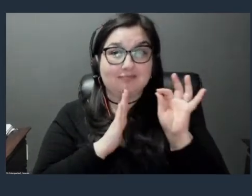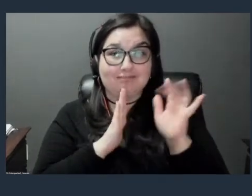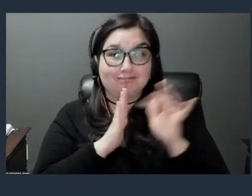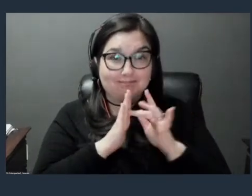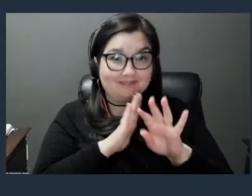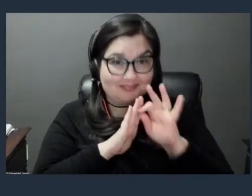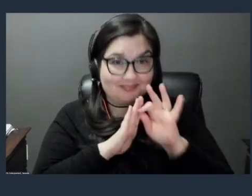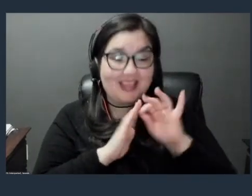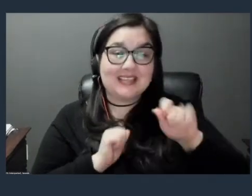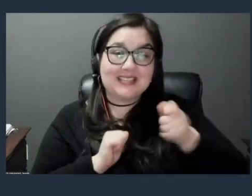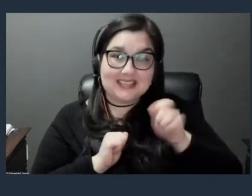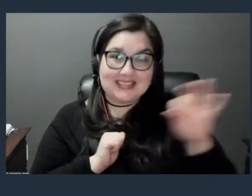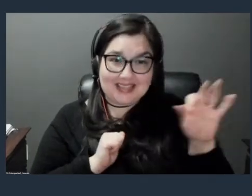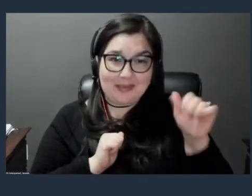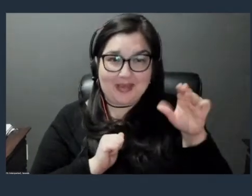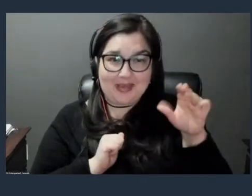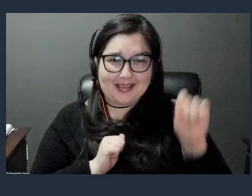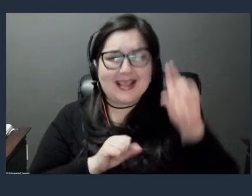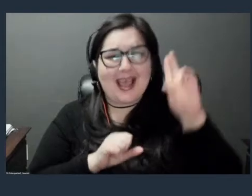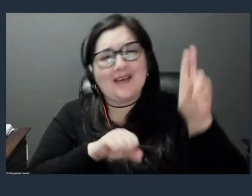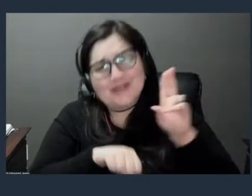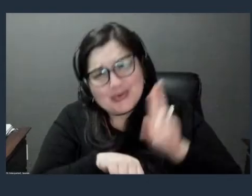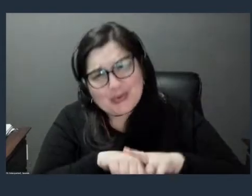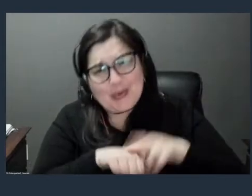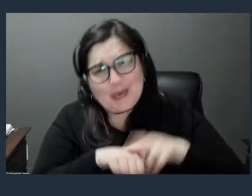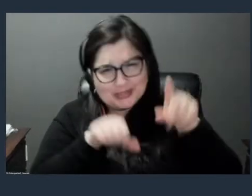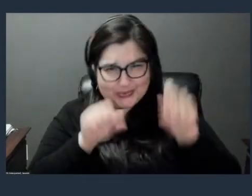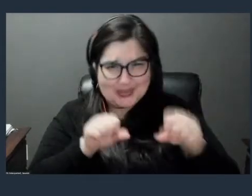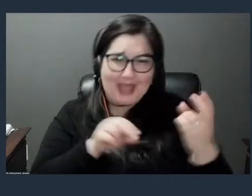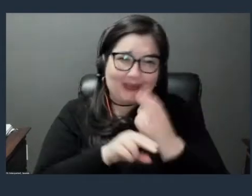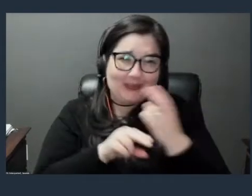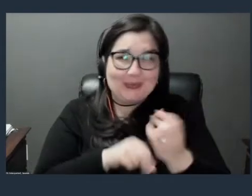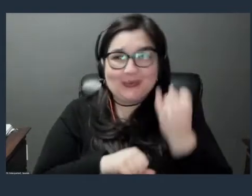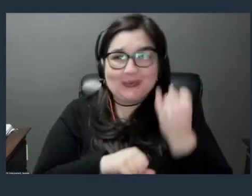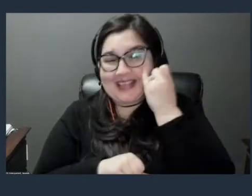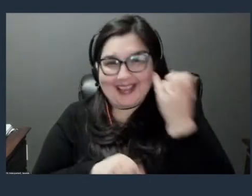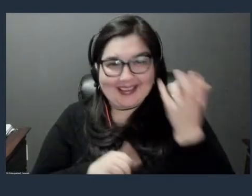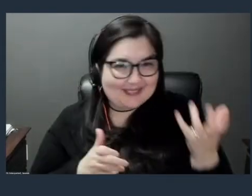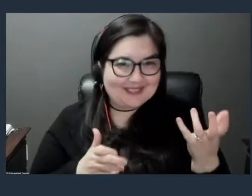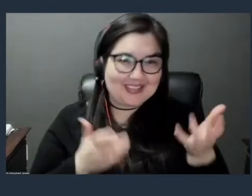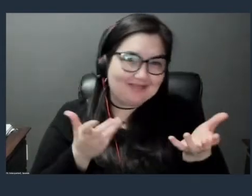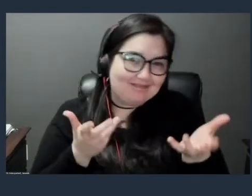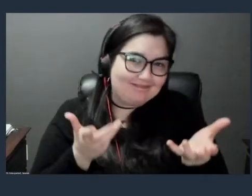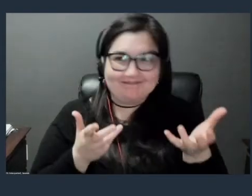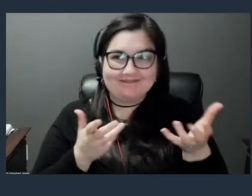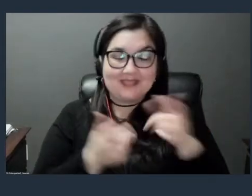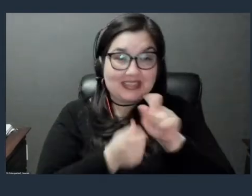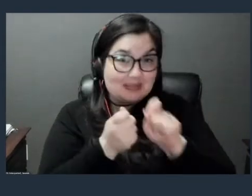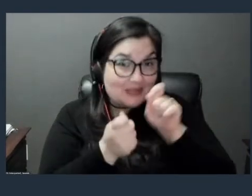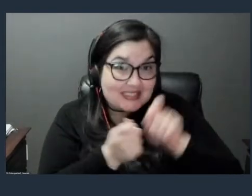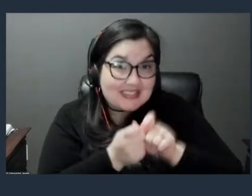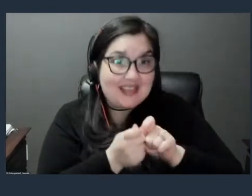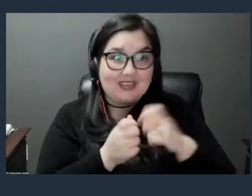Of course you can use ACLs if you have some sort of very specific use case that very specifically relies on them.